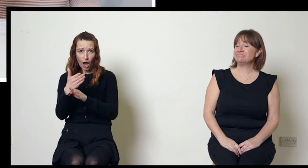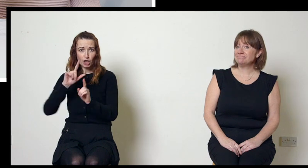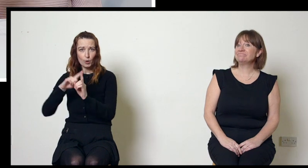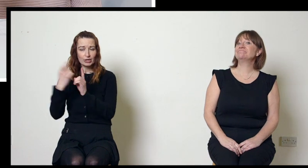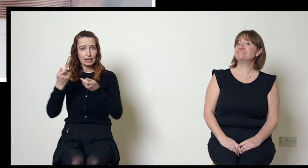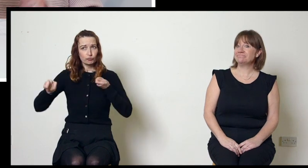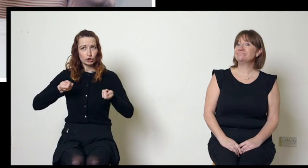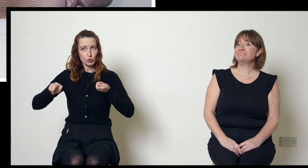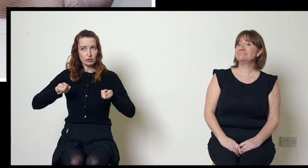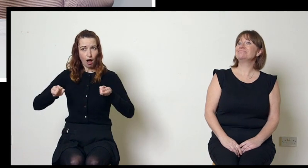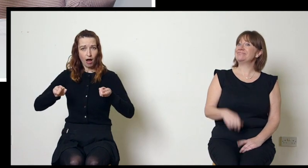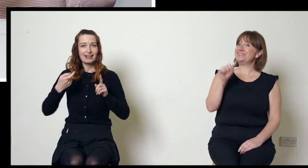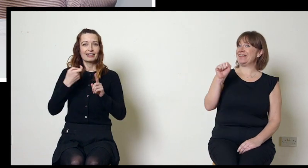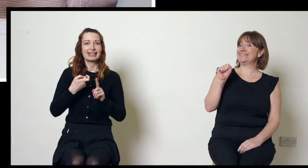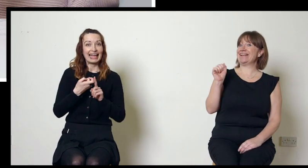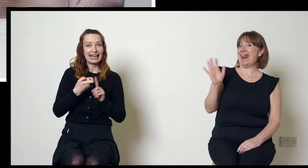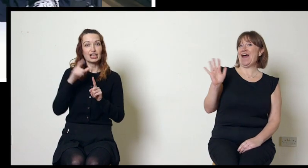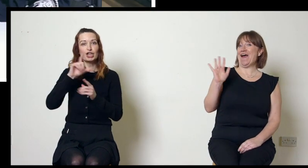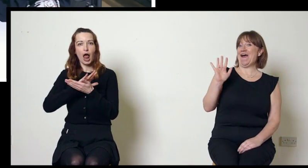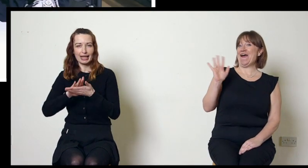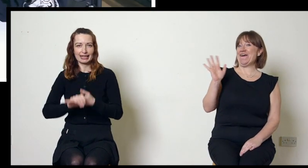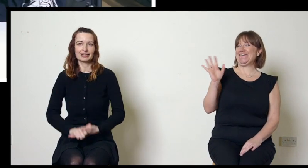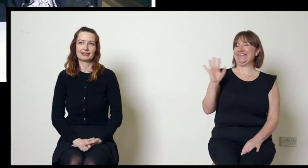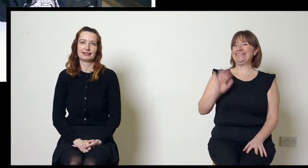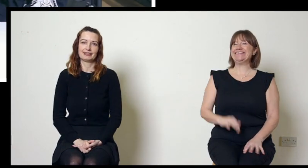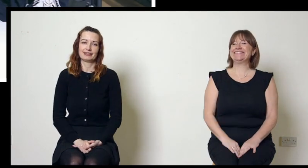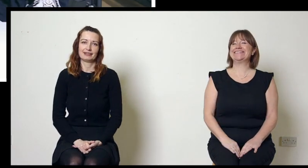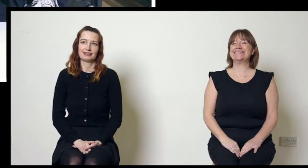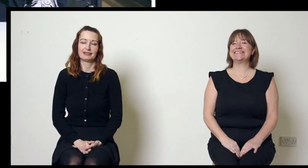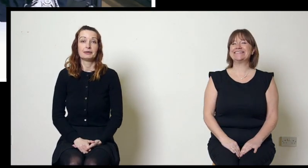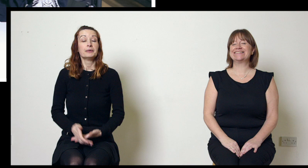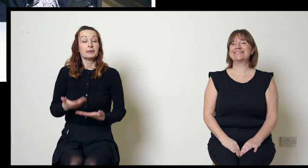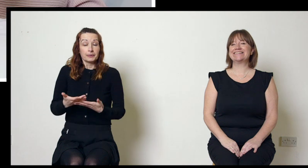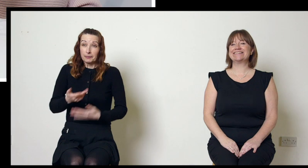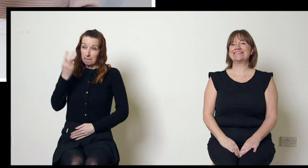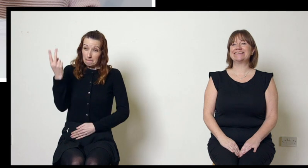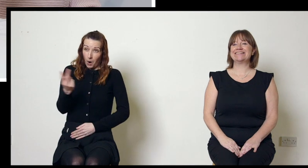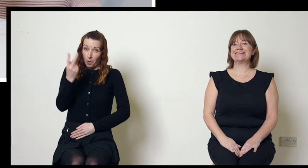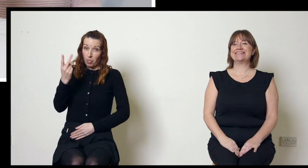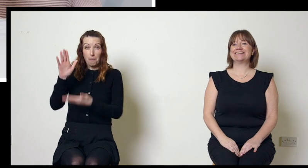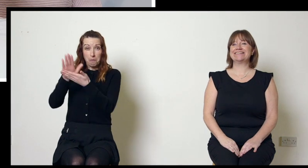Right. Keely and Charley. Yay! Woo! Hello hello. Whom both are amazing poets.